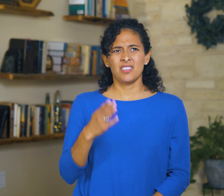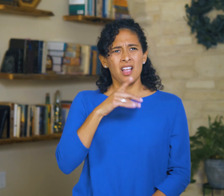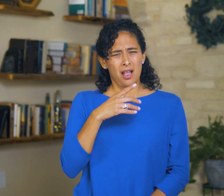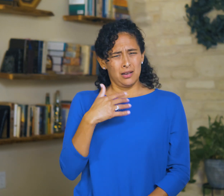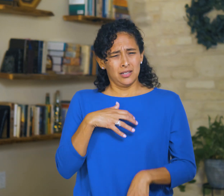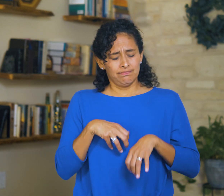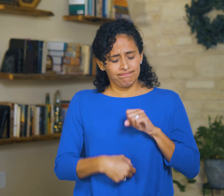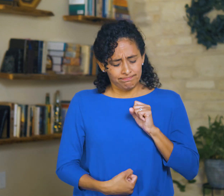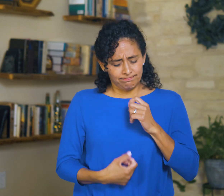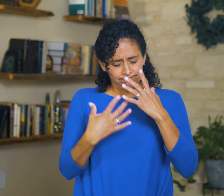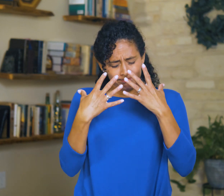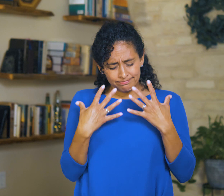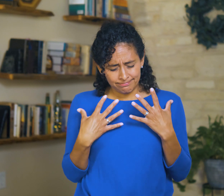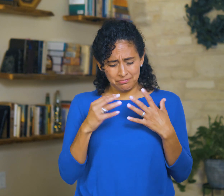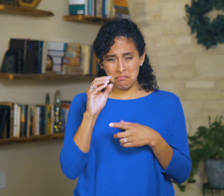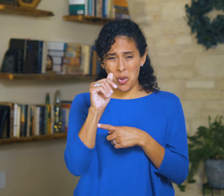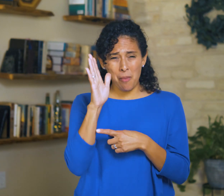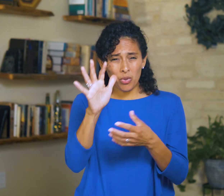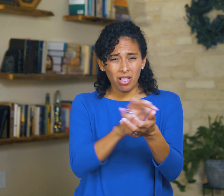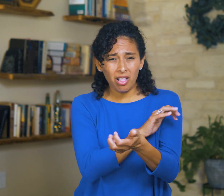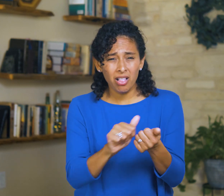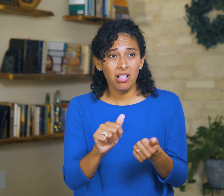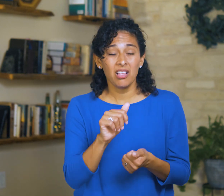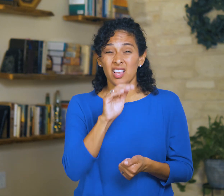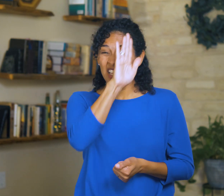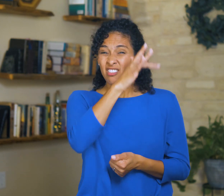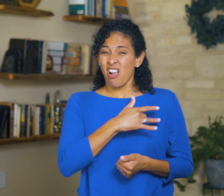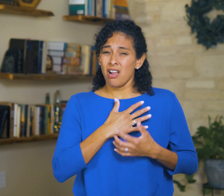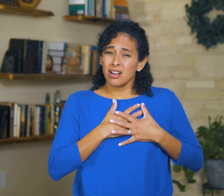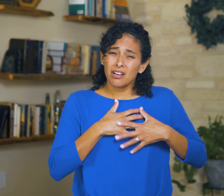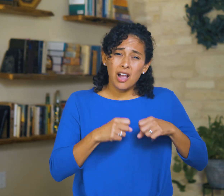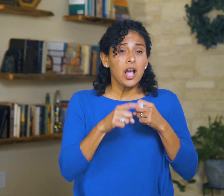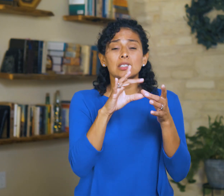God mourns the destruction of Moab. His heart cries out for them.